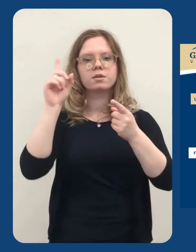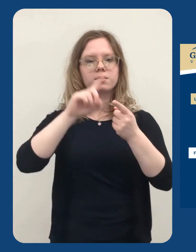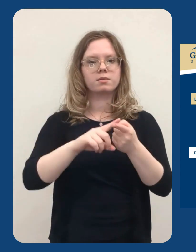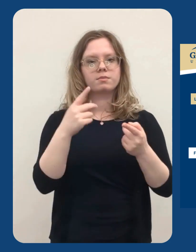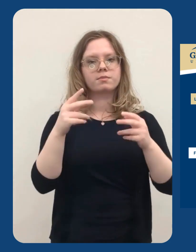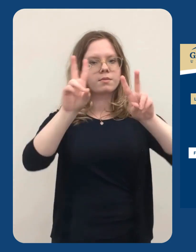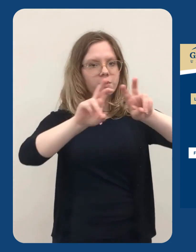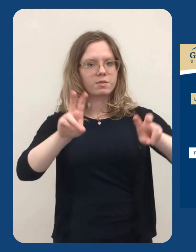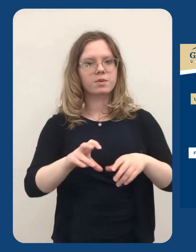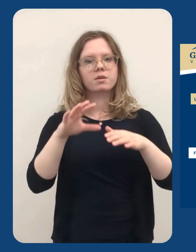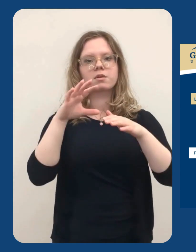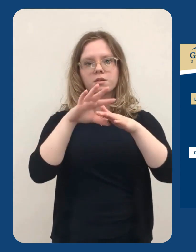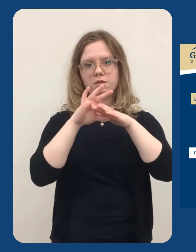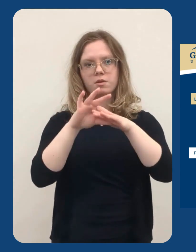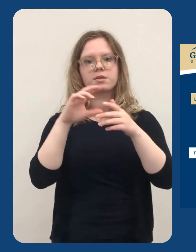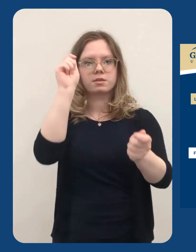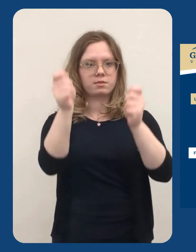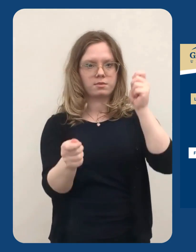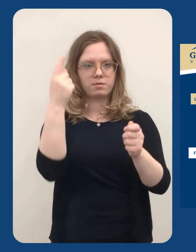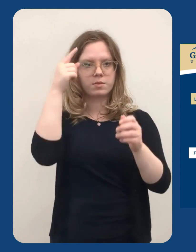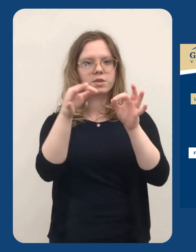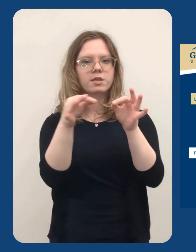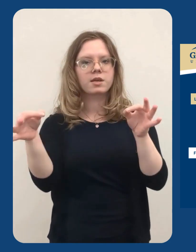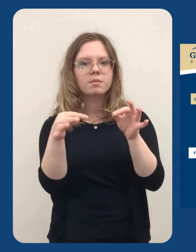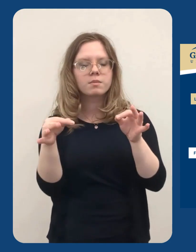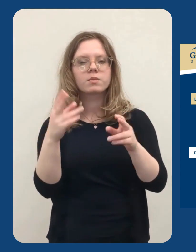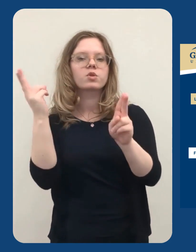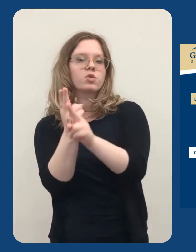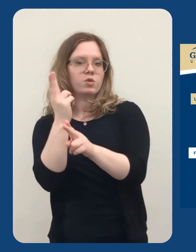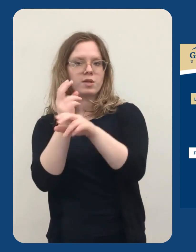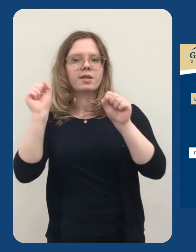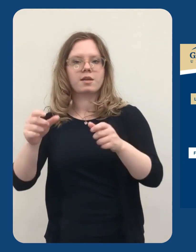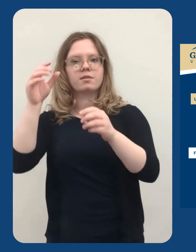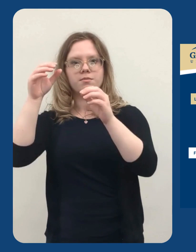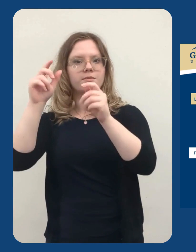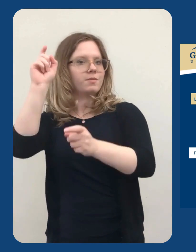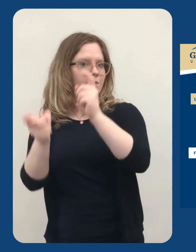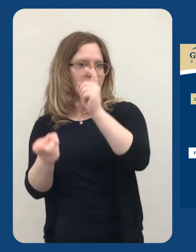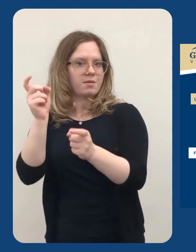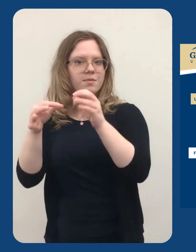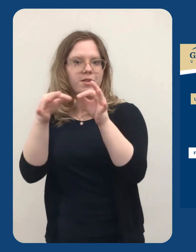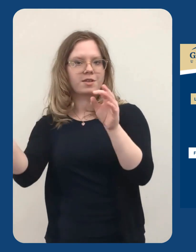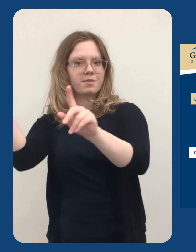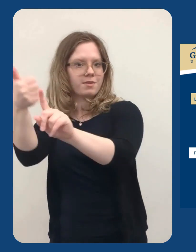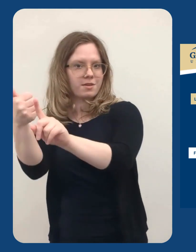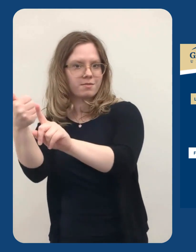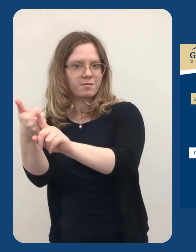1) Explore content-customization for captions - where users can customize captions